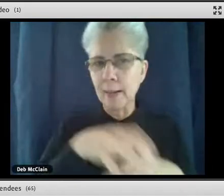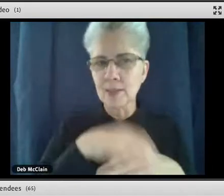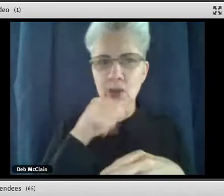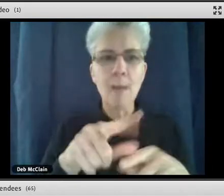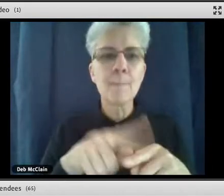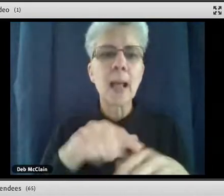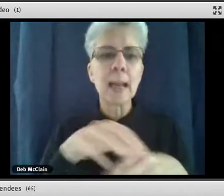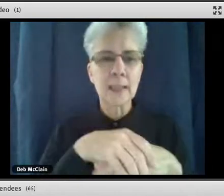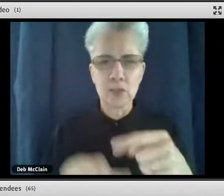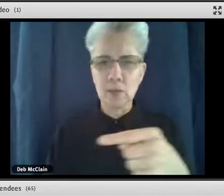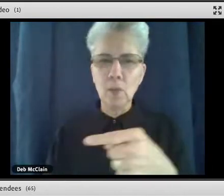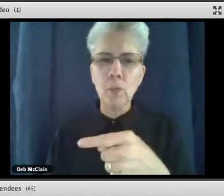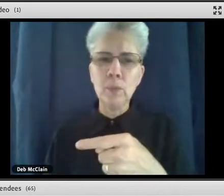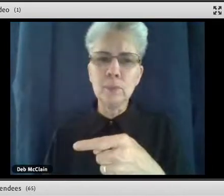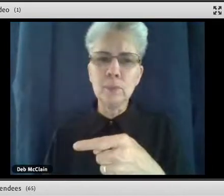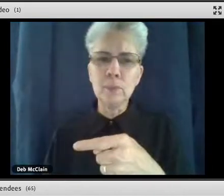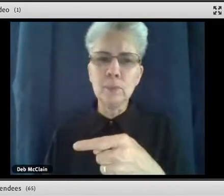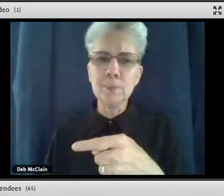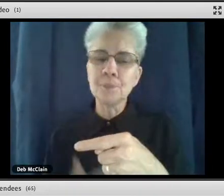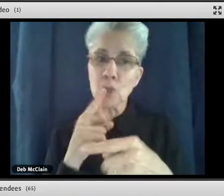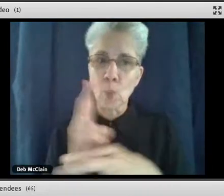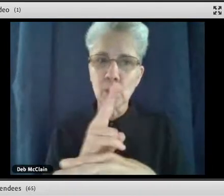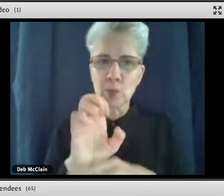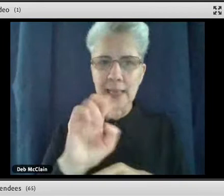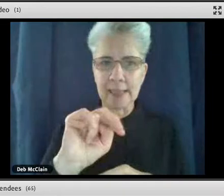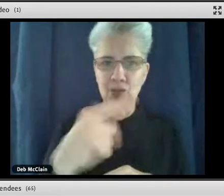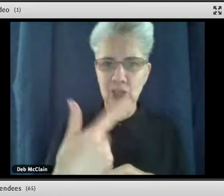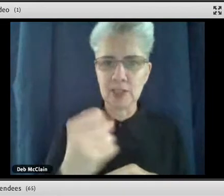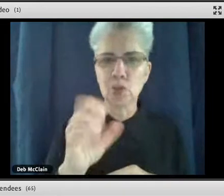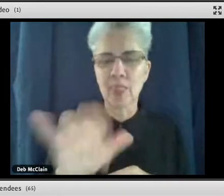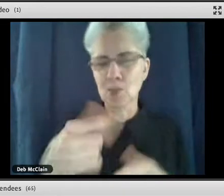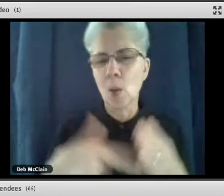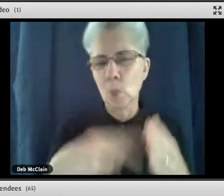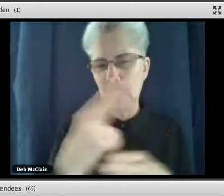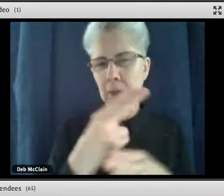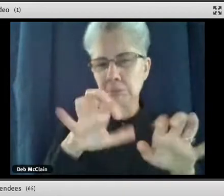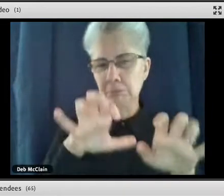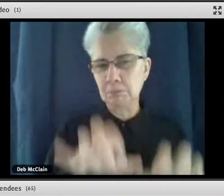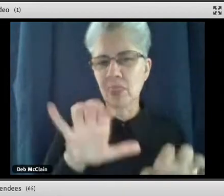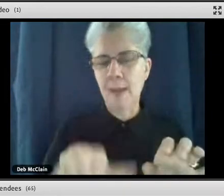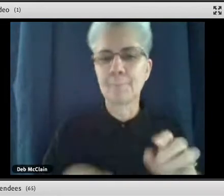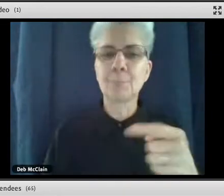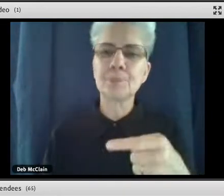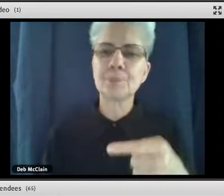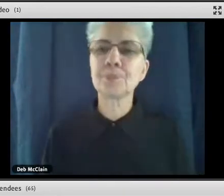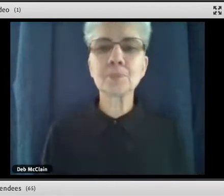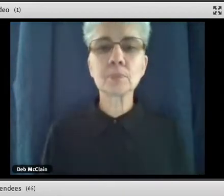this book is in English, not middle English or old English, but English. So eng.